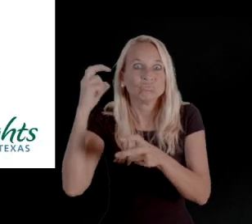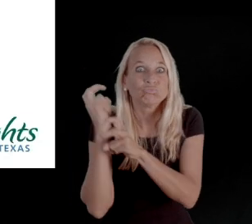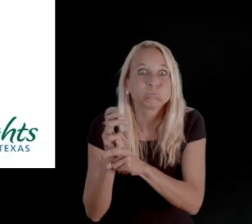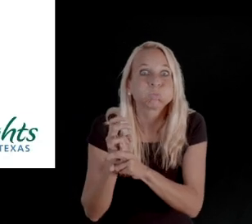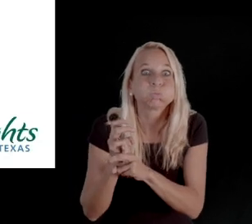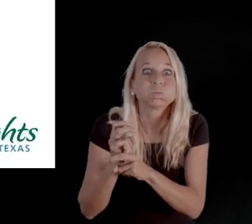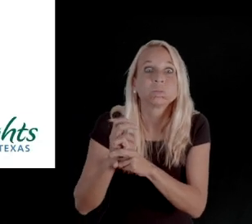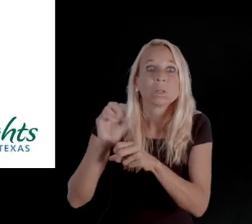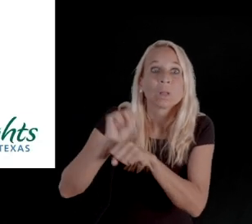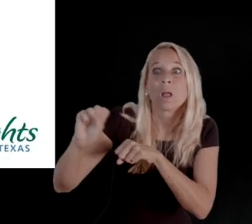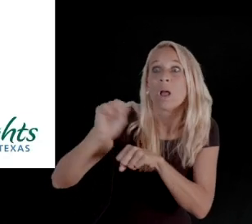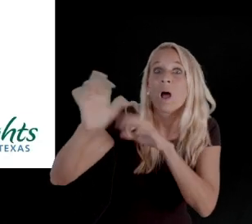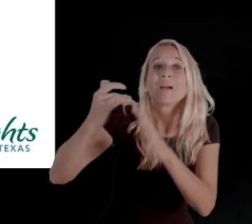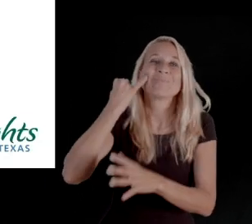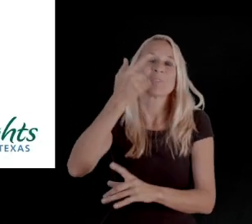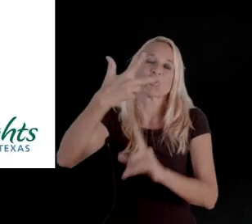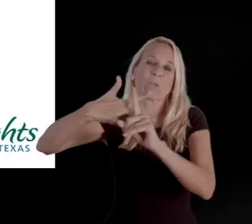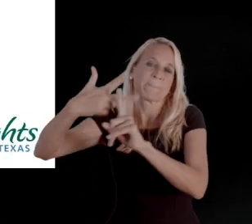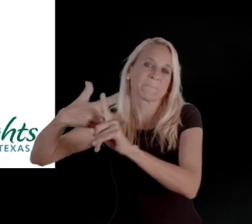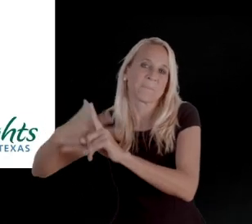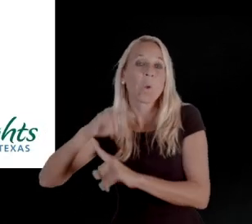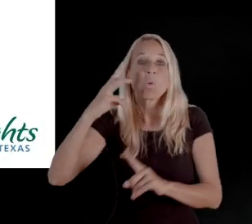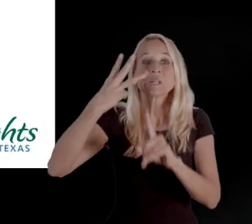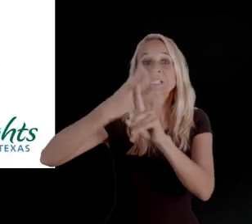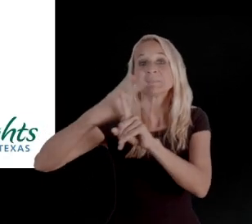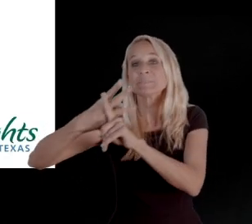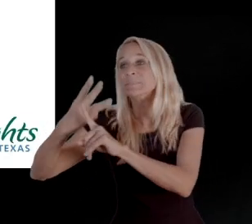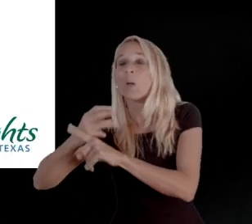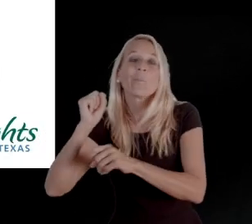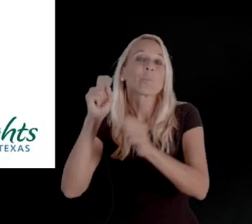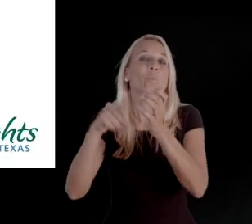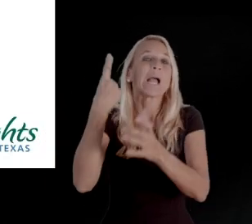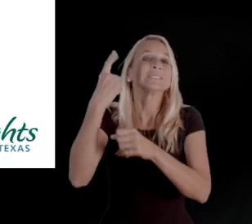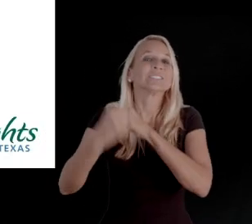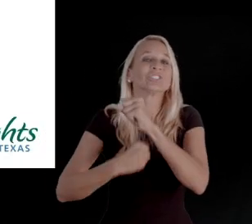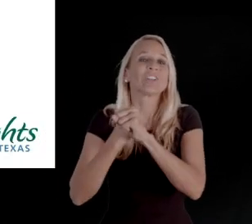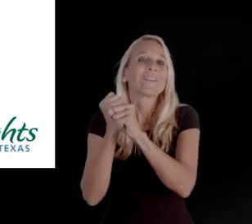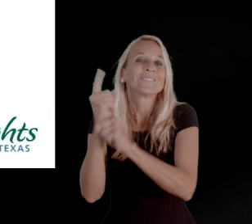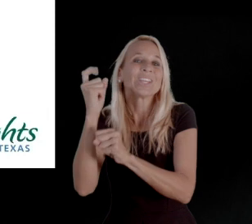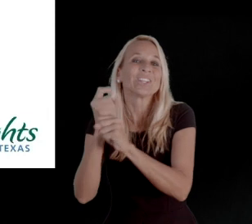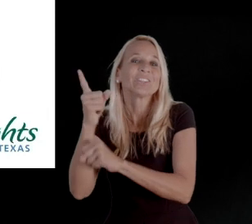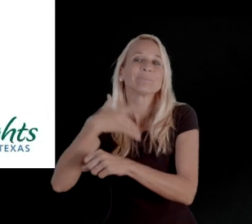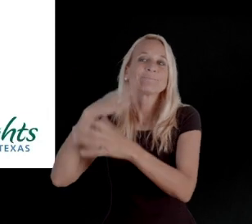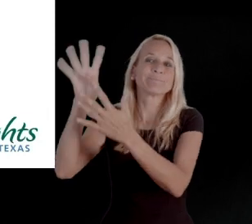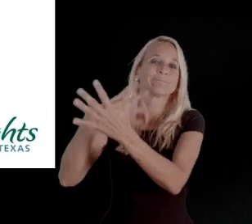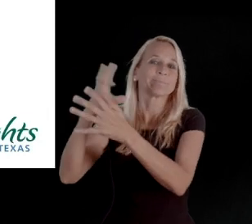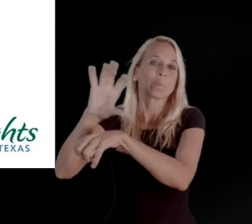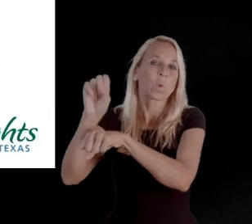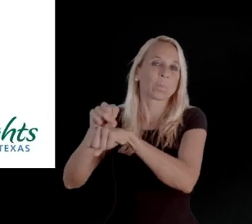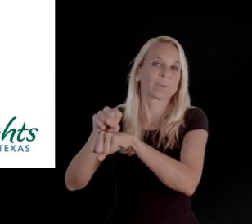you're seeing them every three months, every six months, or once a year, regardless, if you already have your appointment set and it's the date of your fair hearing,